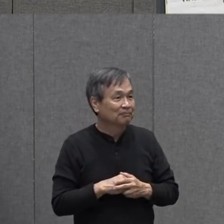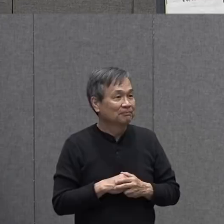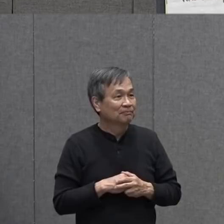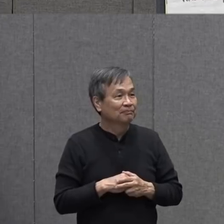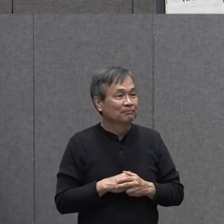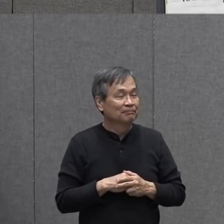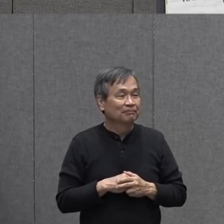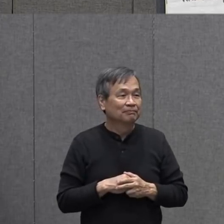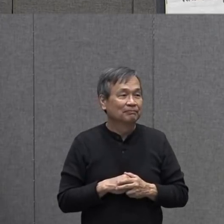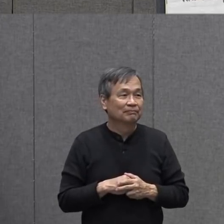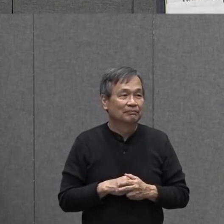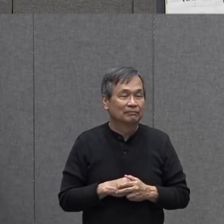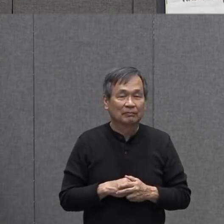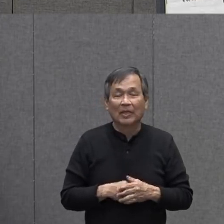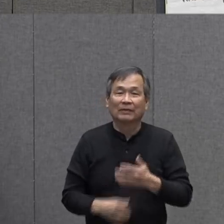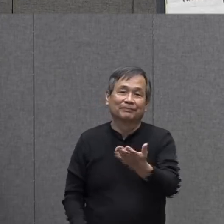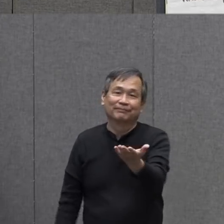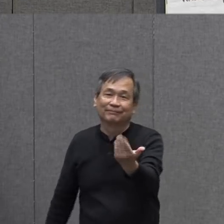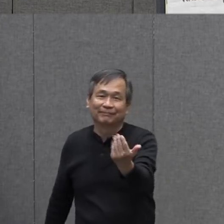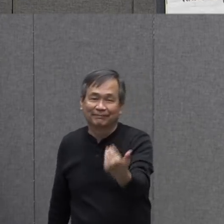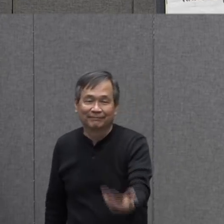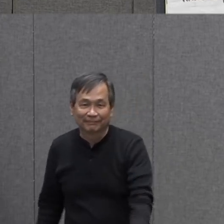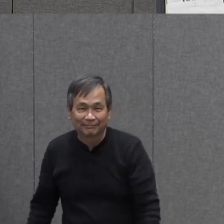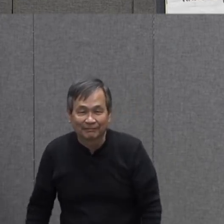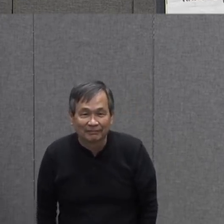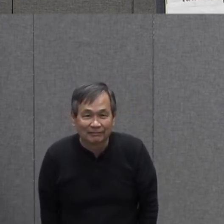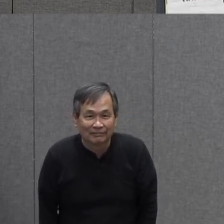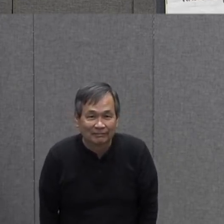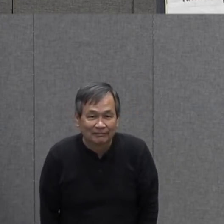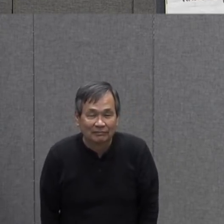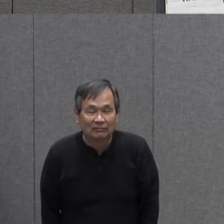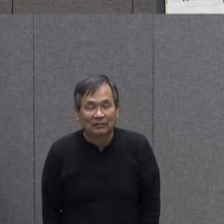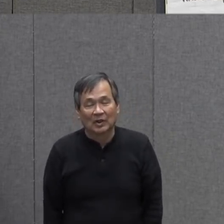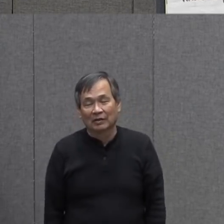All right, and which one would that be? Thank you.